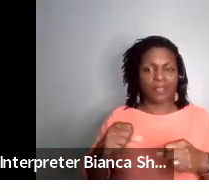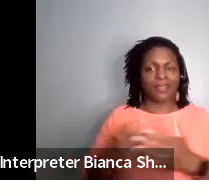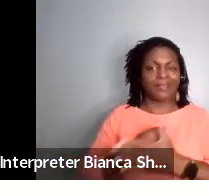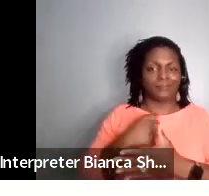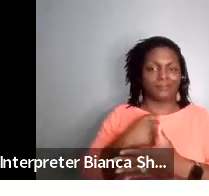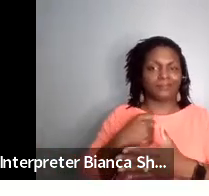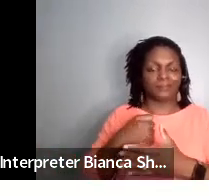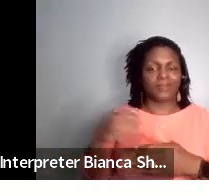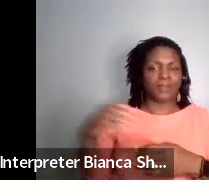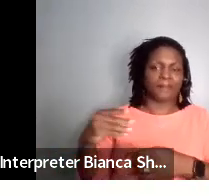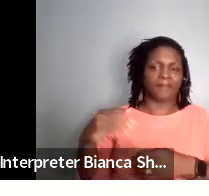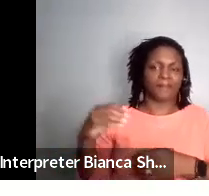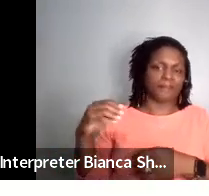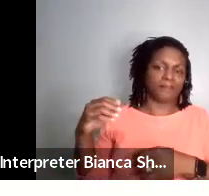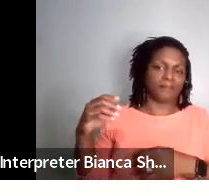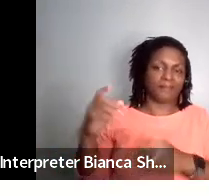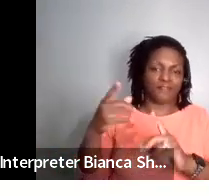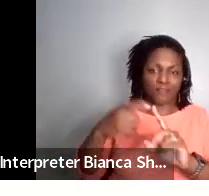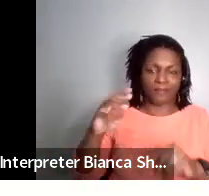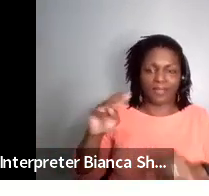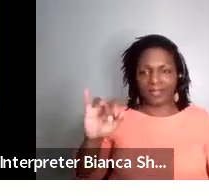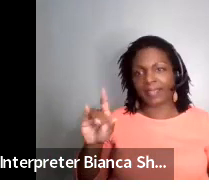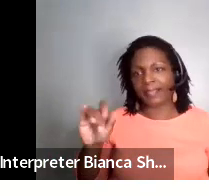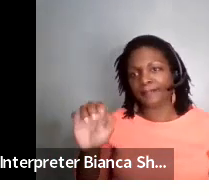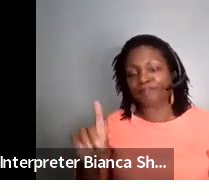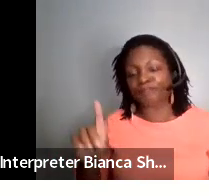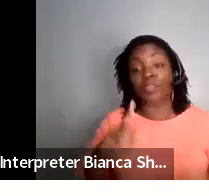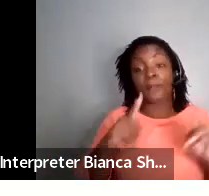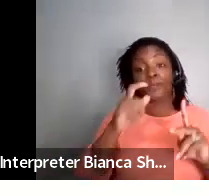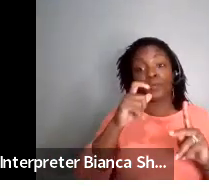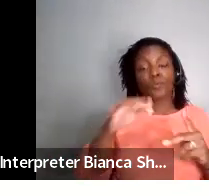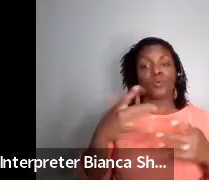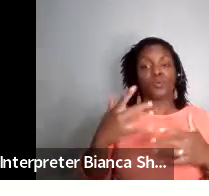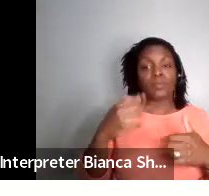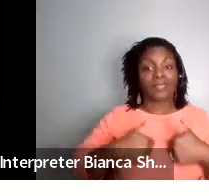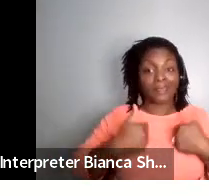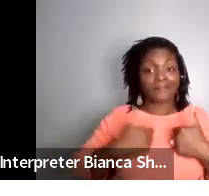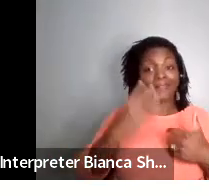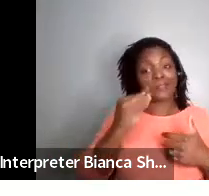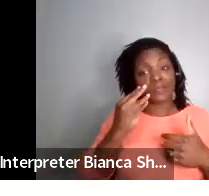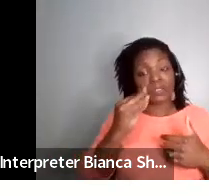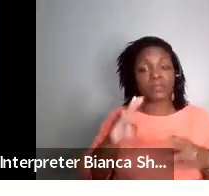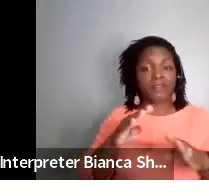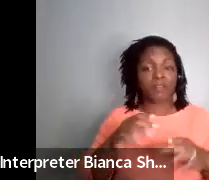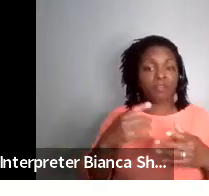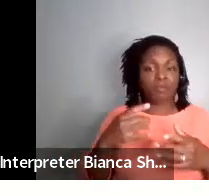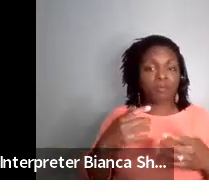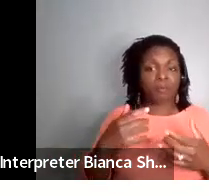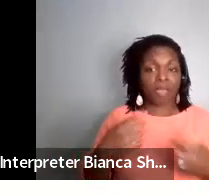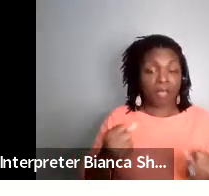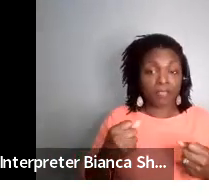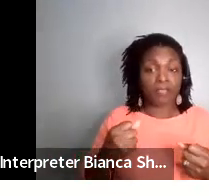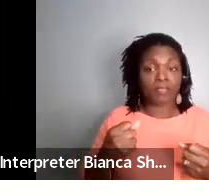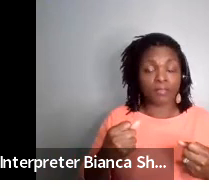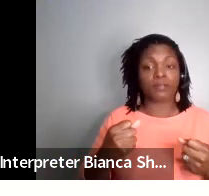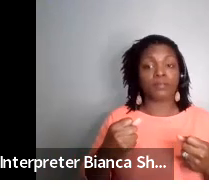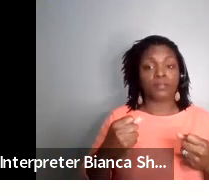Services are provided by people with lived experience, with behavioral health conditions themselves, and they know first tan the challenges.